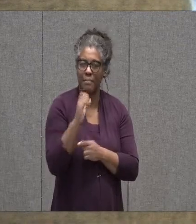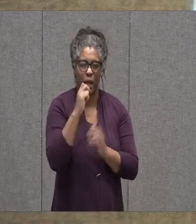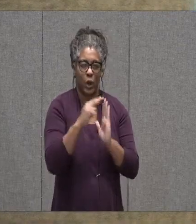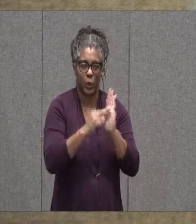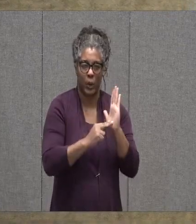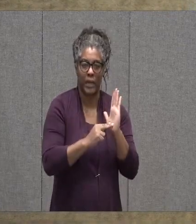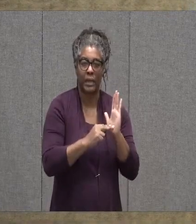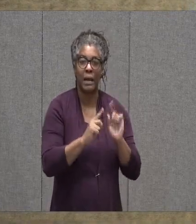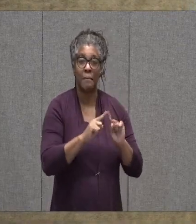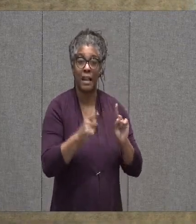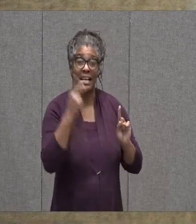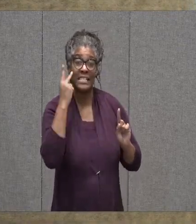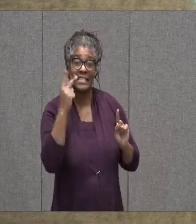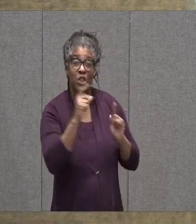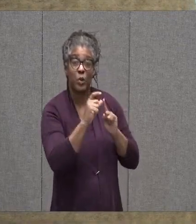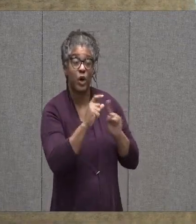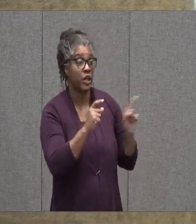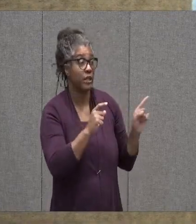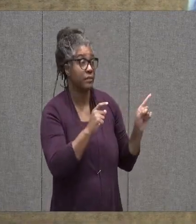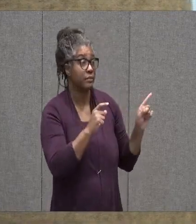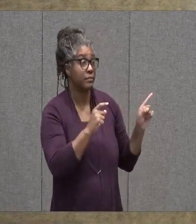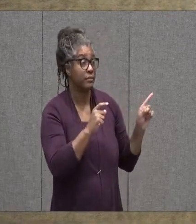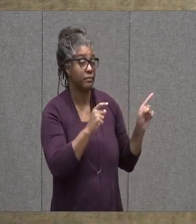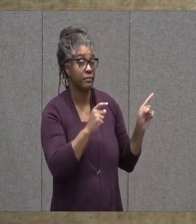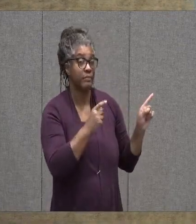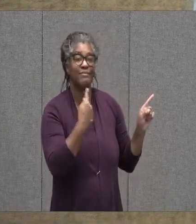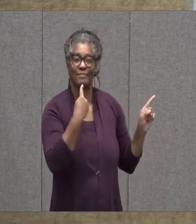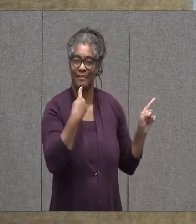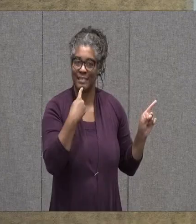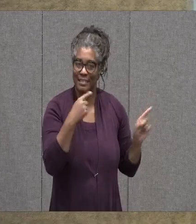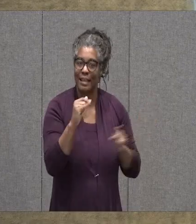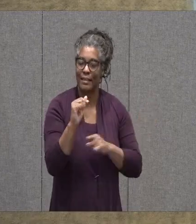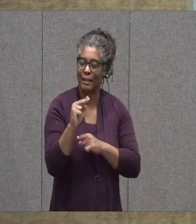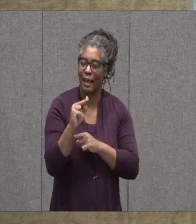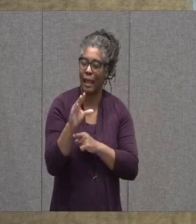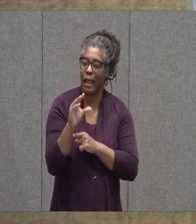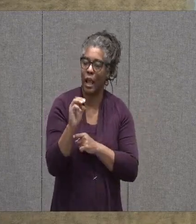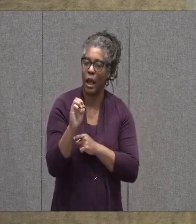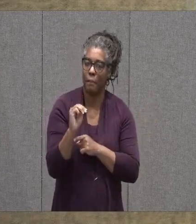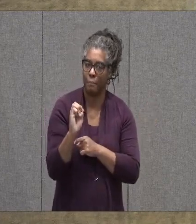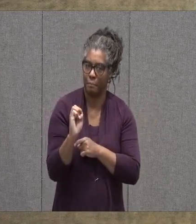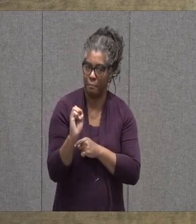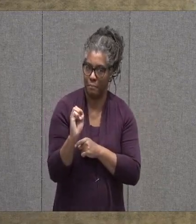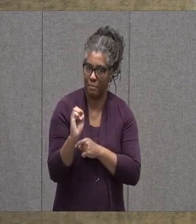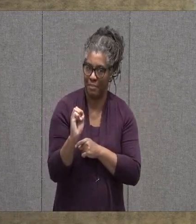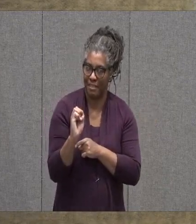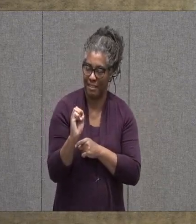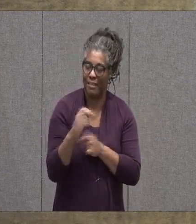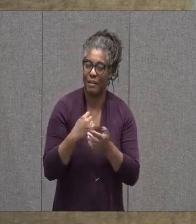but I can scan and see that word right there, says income. So, that makes it very easy to help you navigate